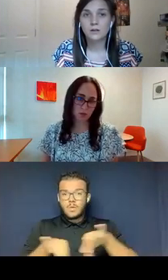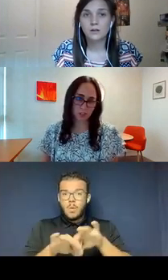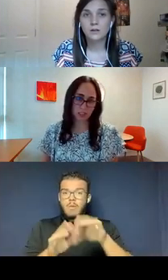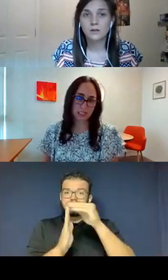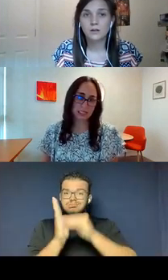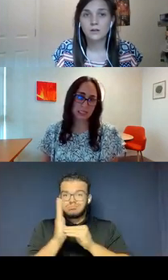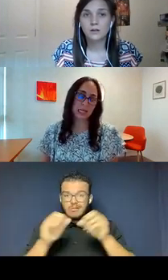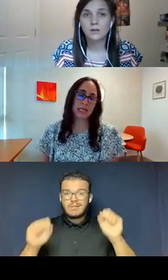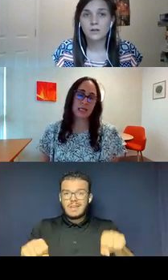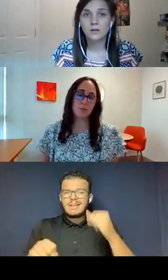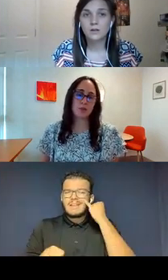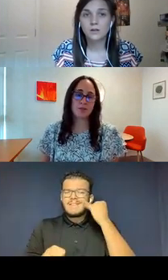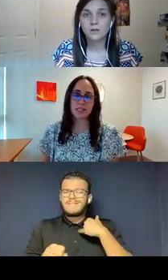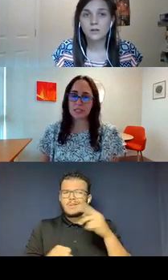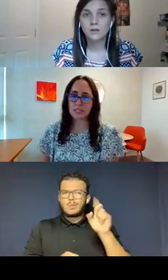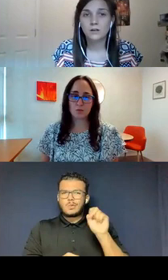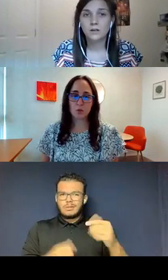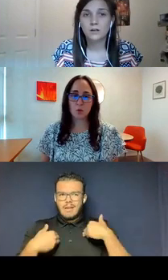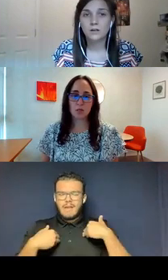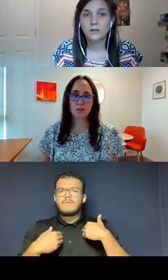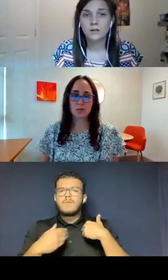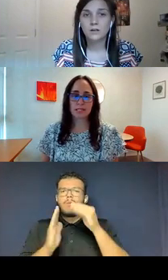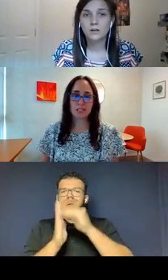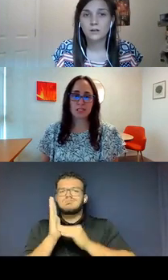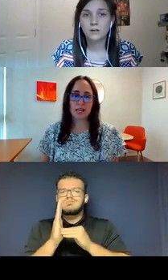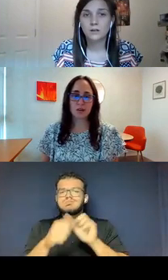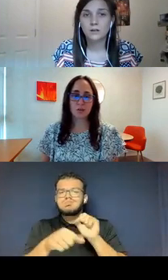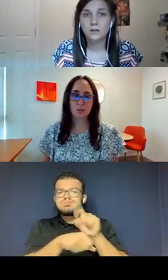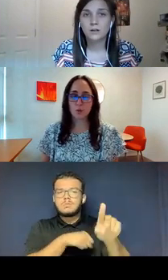if you have questions, previous reporting related to how